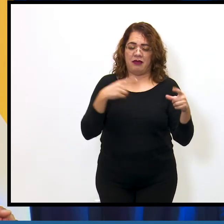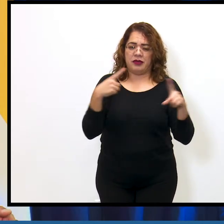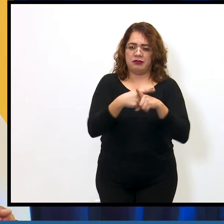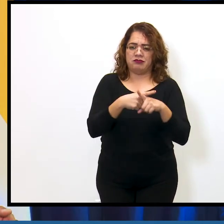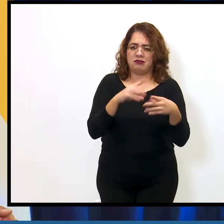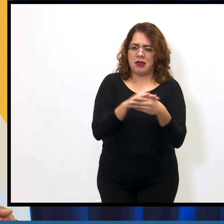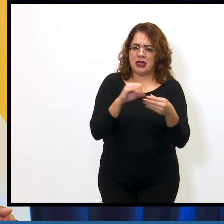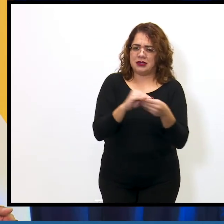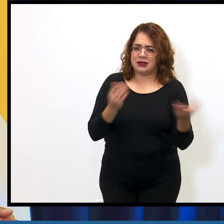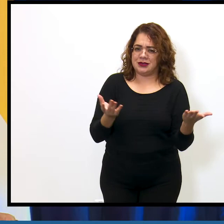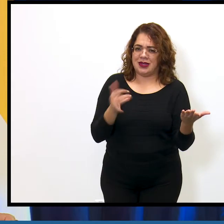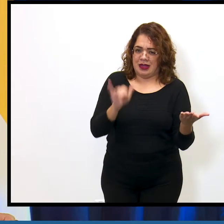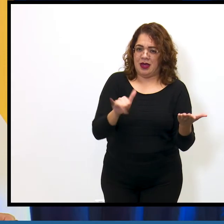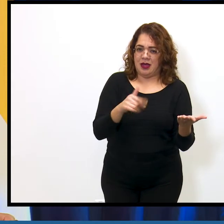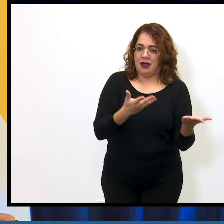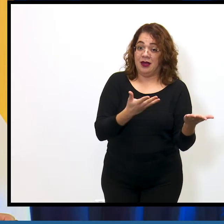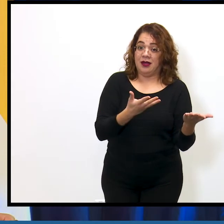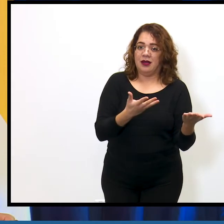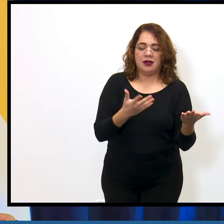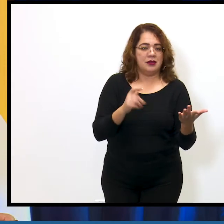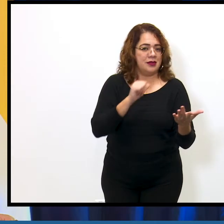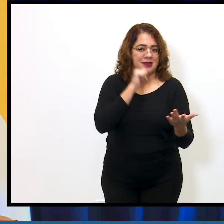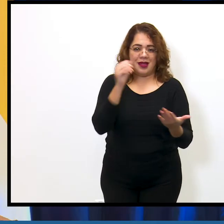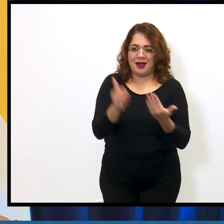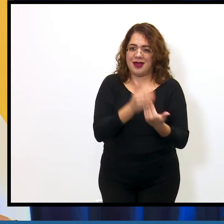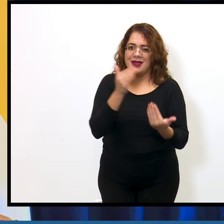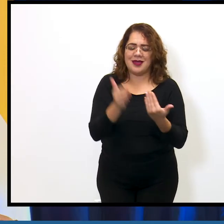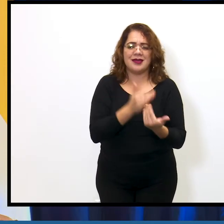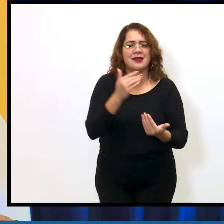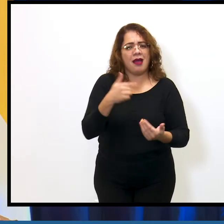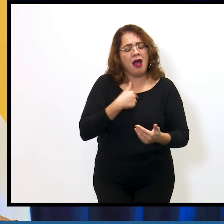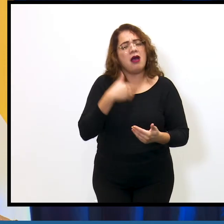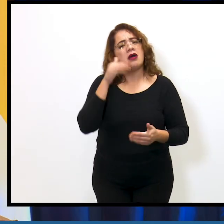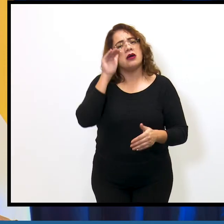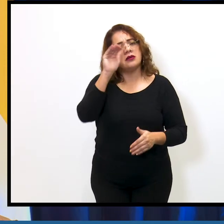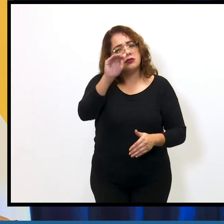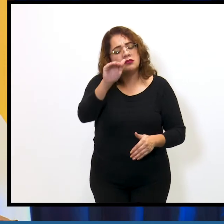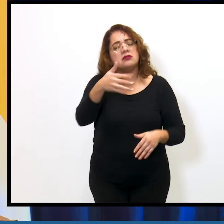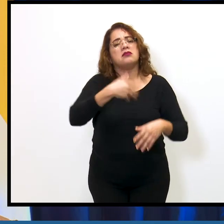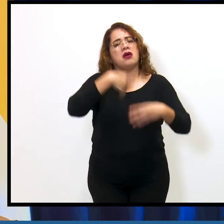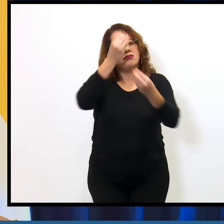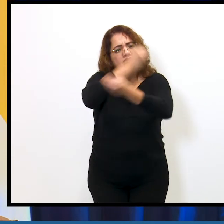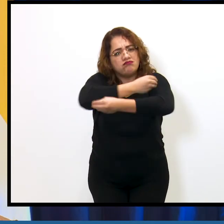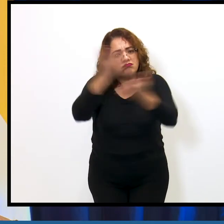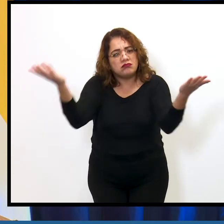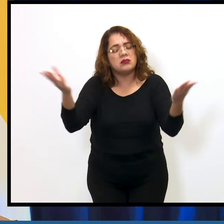and so it is not as easy as me just saying wear a mask and everyone wears one. I,